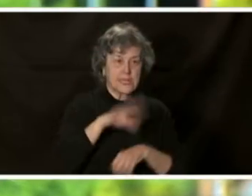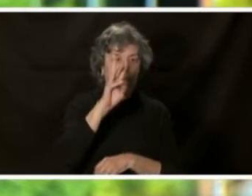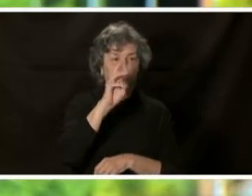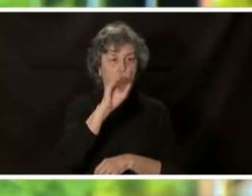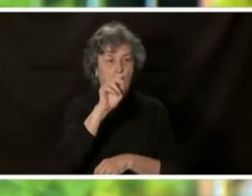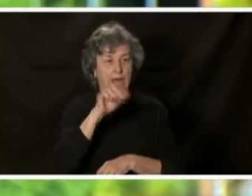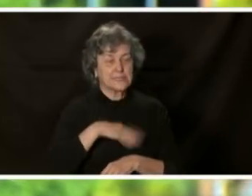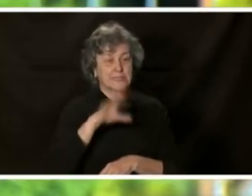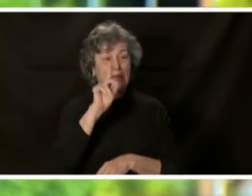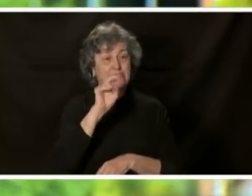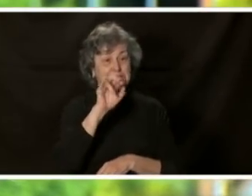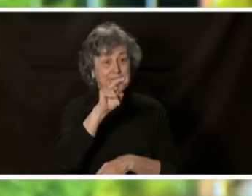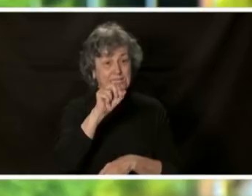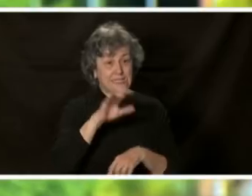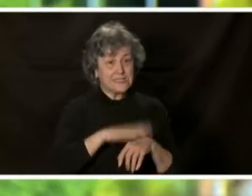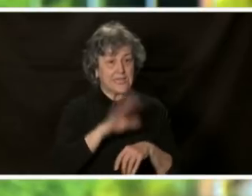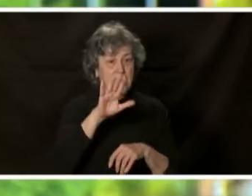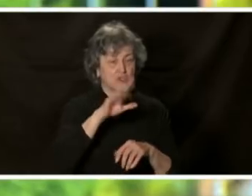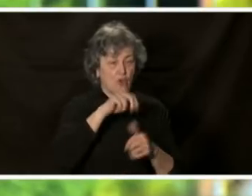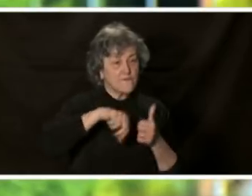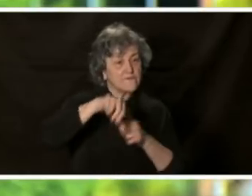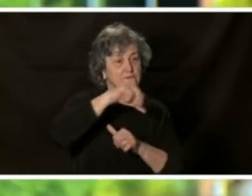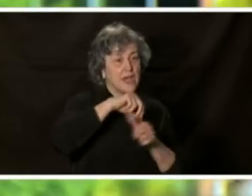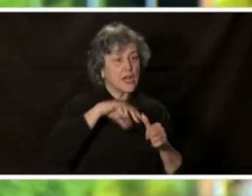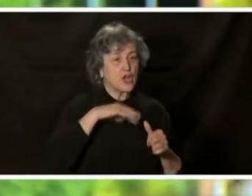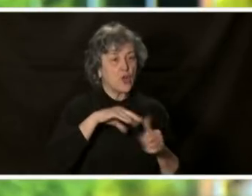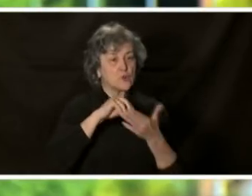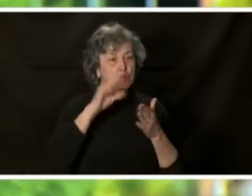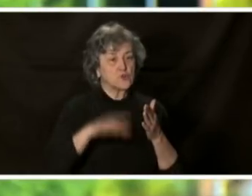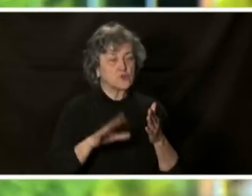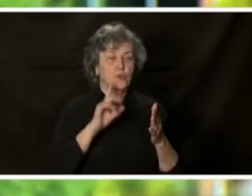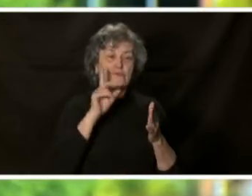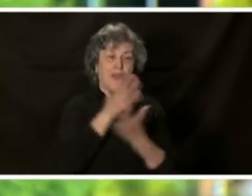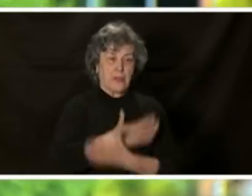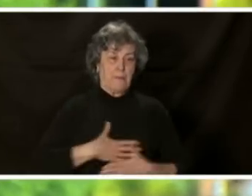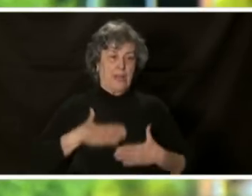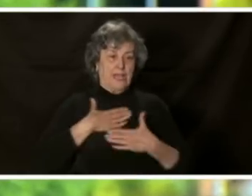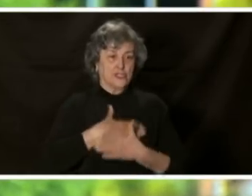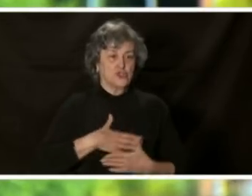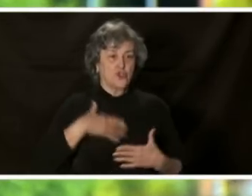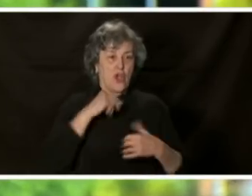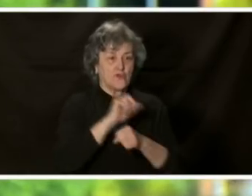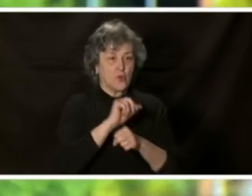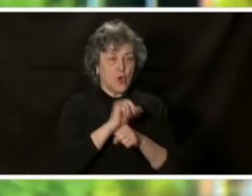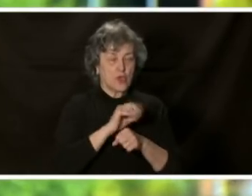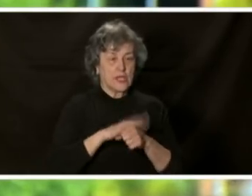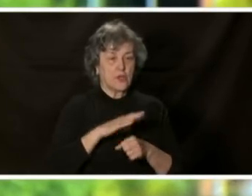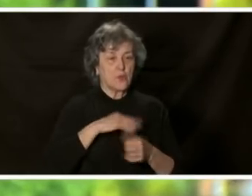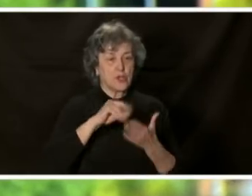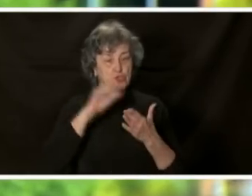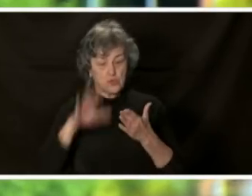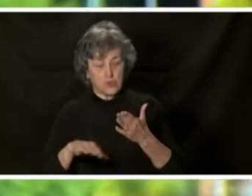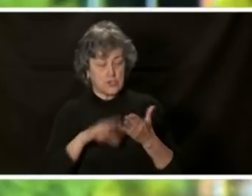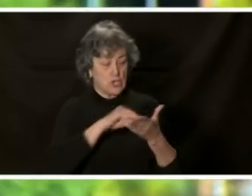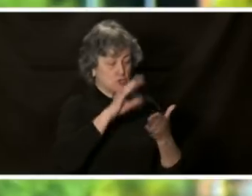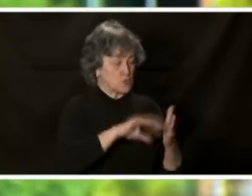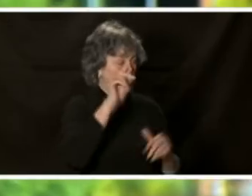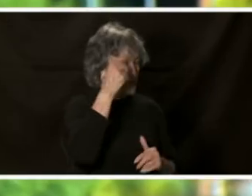AS PROVOST, I HAVE THE PLEASURE OF WORKING WITH STUDENTS, WITH THE STUDENT GOVERNMENT ORGANIZATIONS, AND YOUR FACULTY MENTORS.